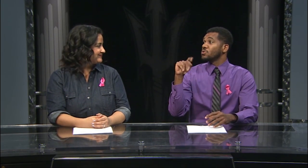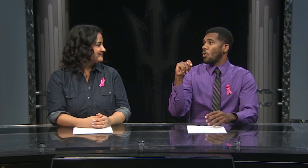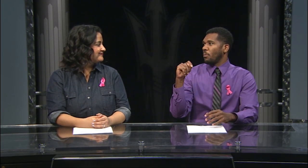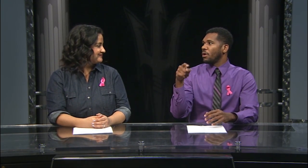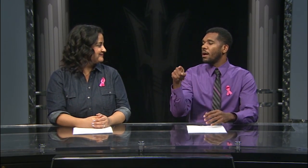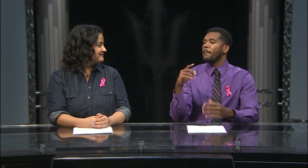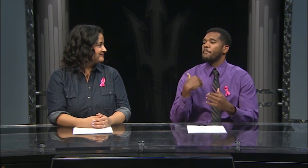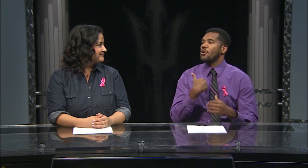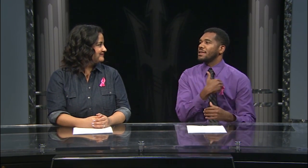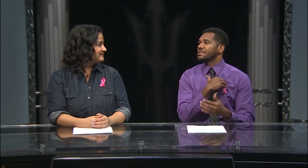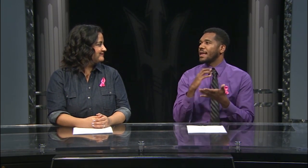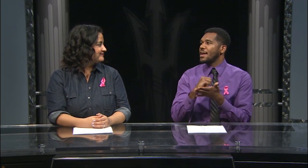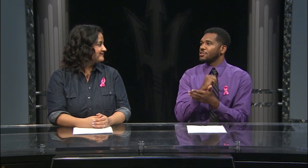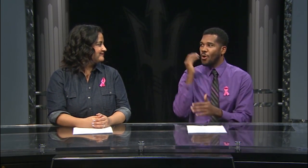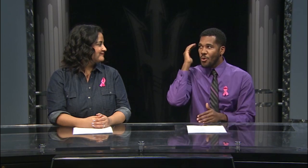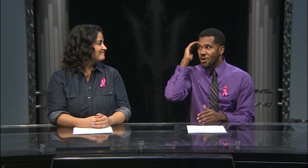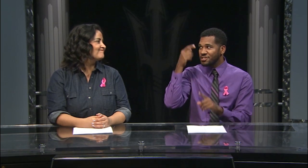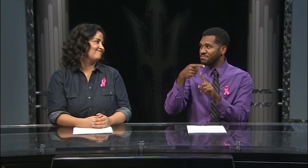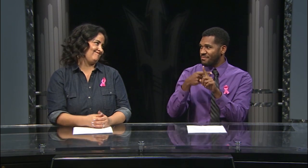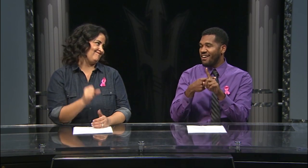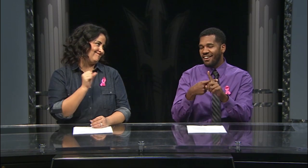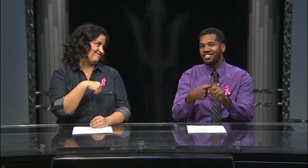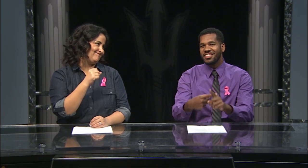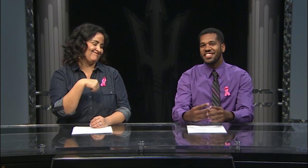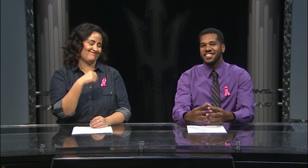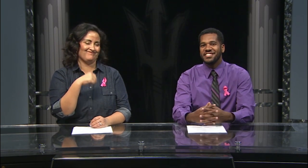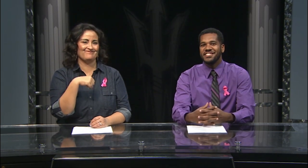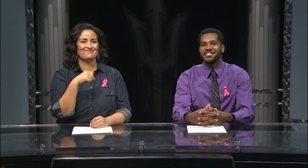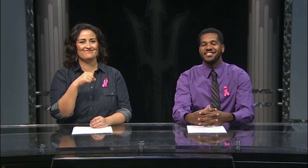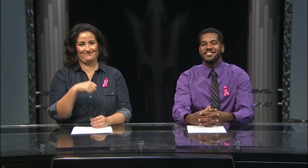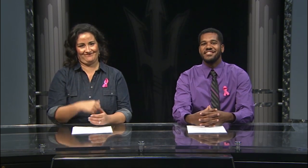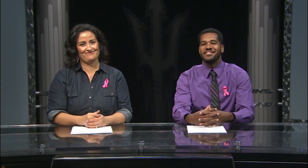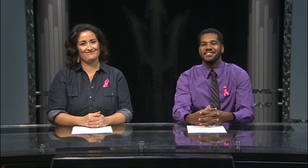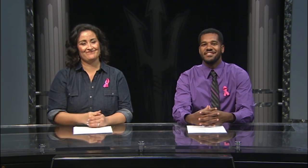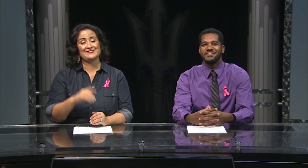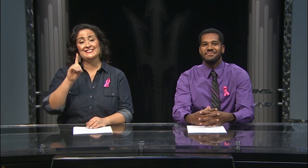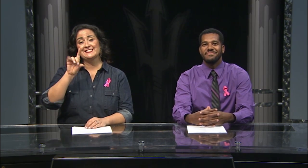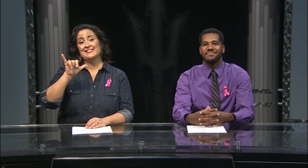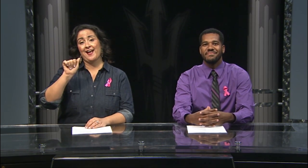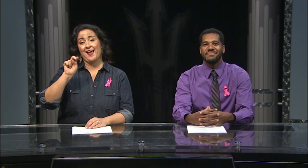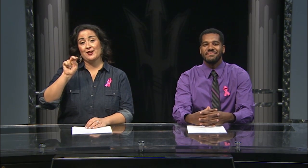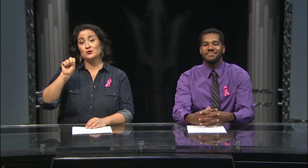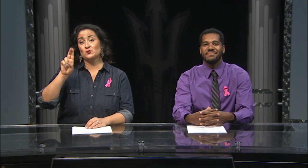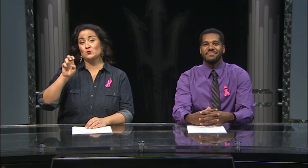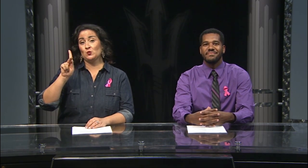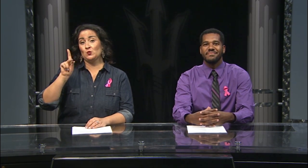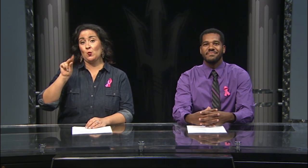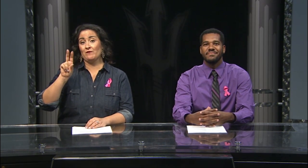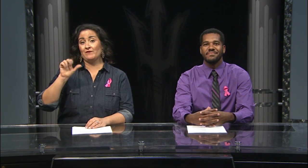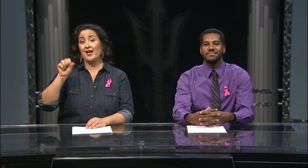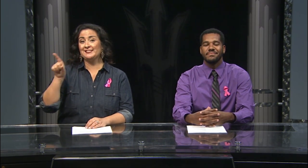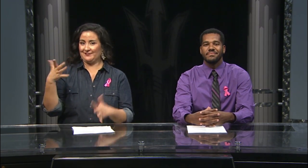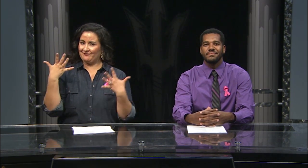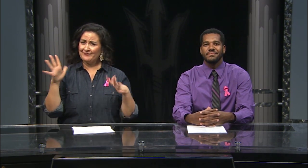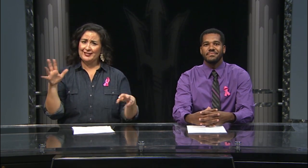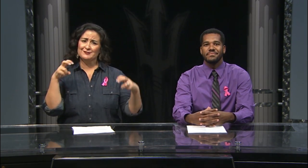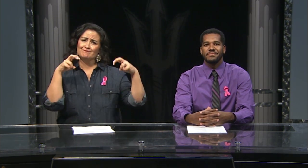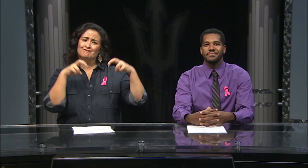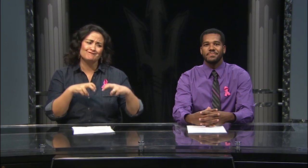Yep, October is Breast Cancer Awareness Month. DHN’s Dyan Sue Kovacs sat down with